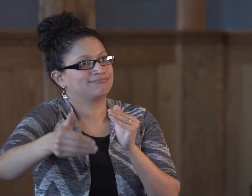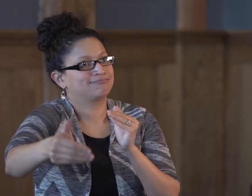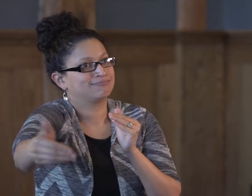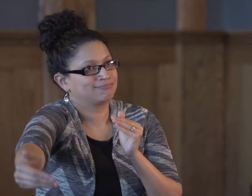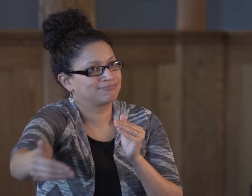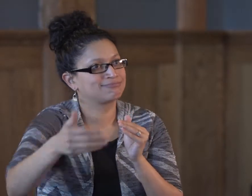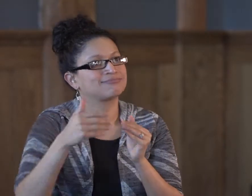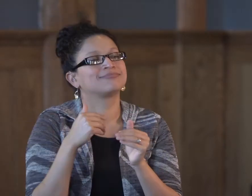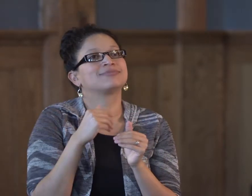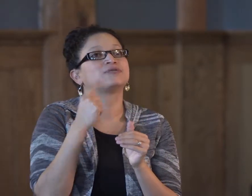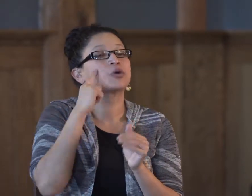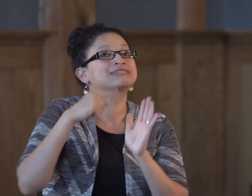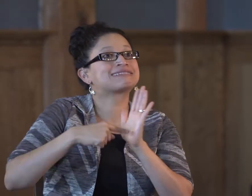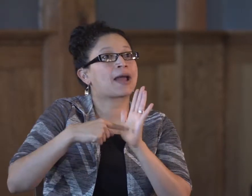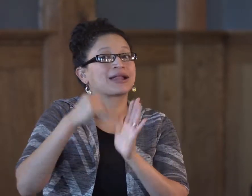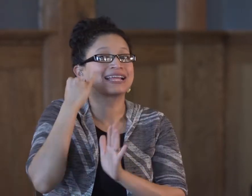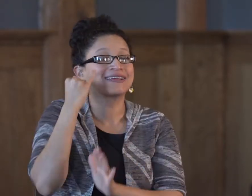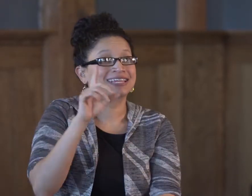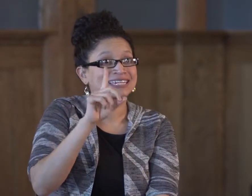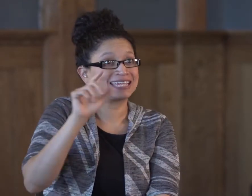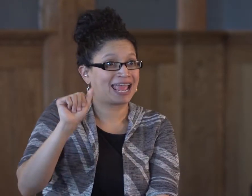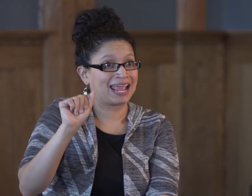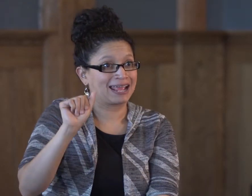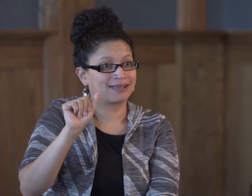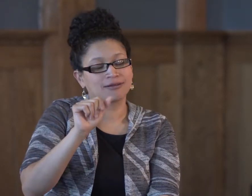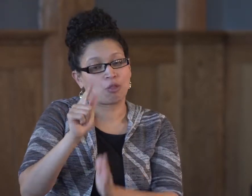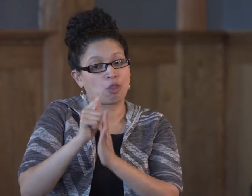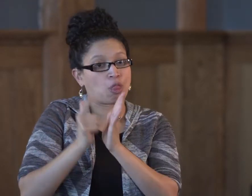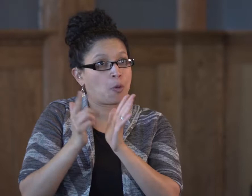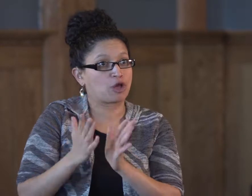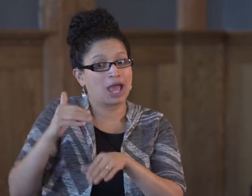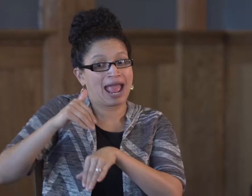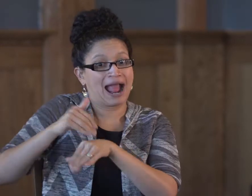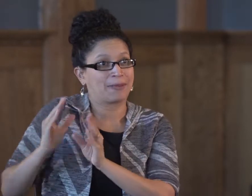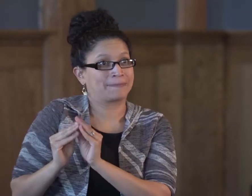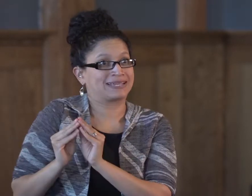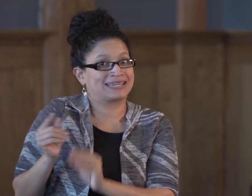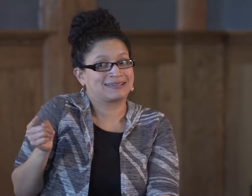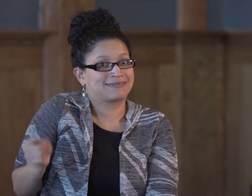meeting, that would come up frequently. For example, if a prosecutor, a district attorney,